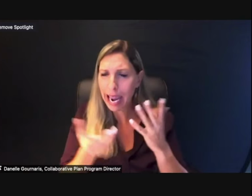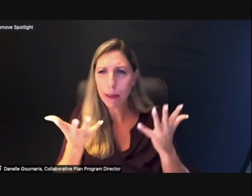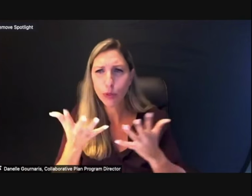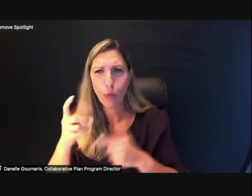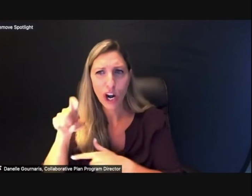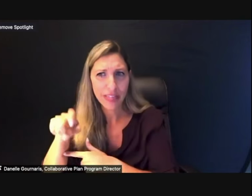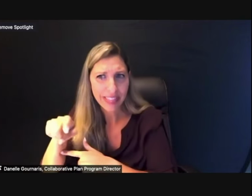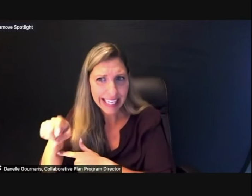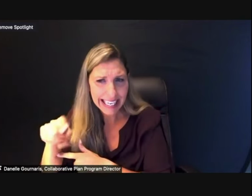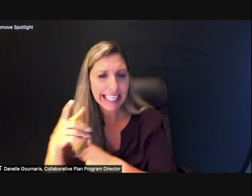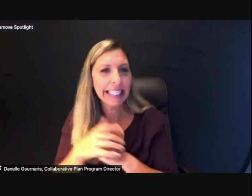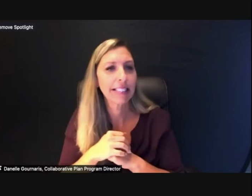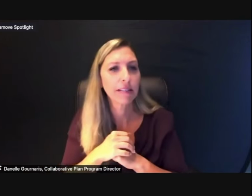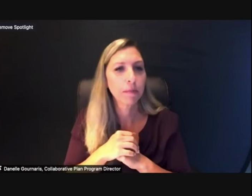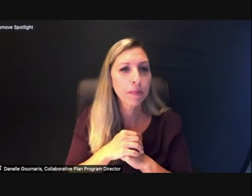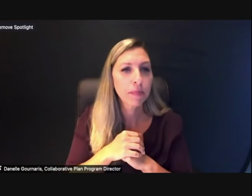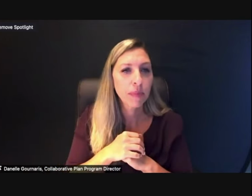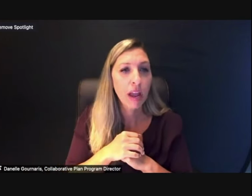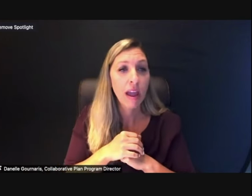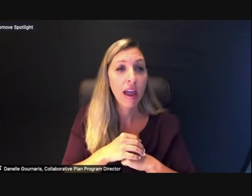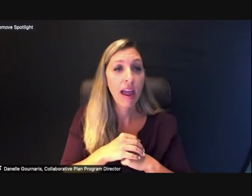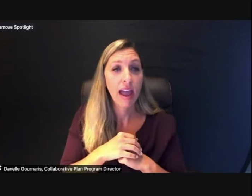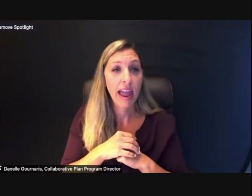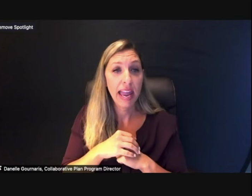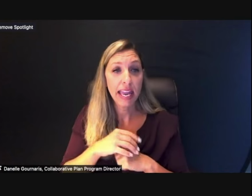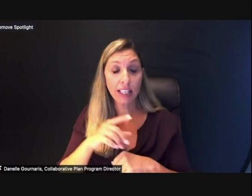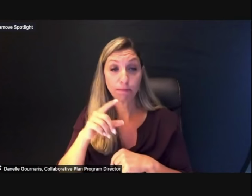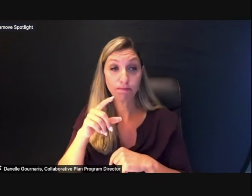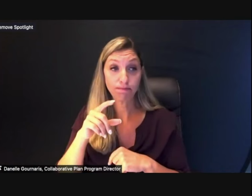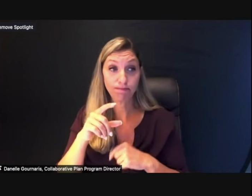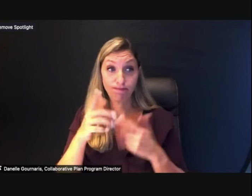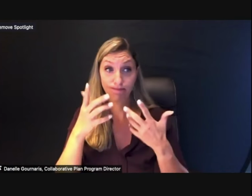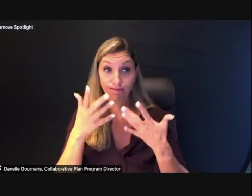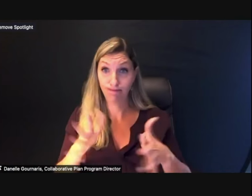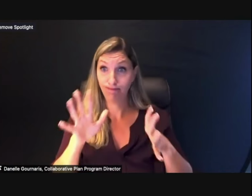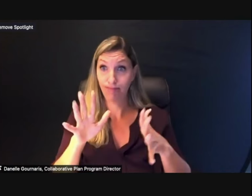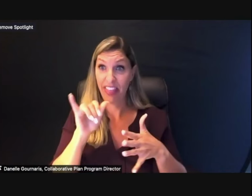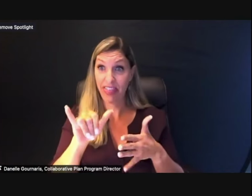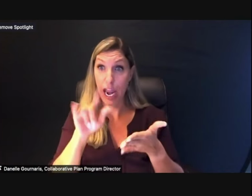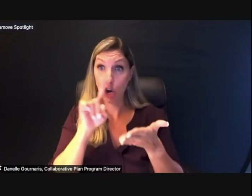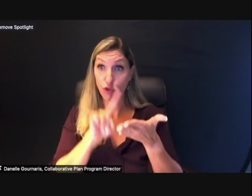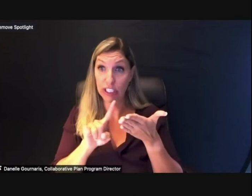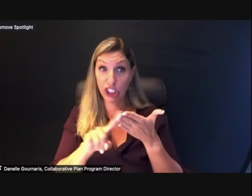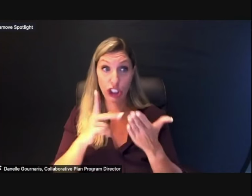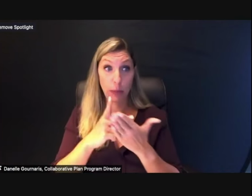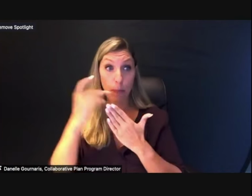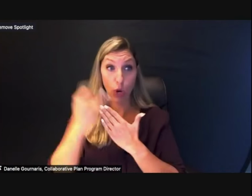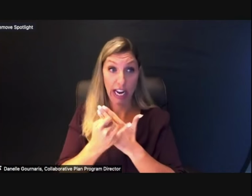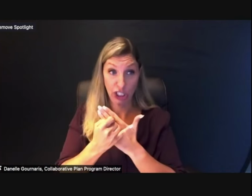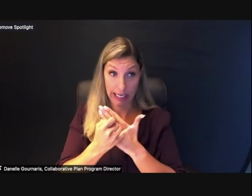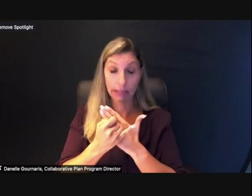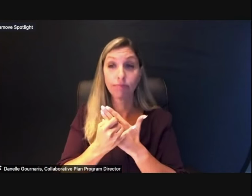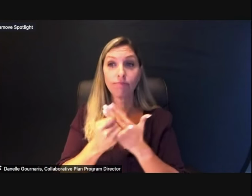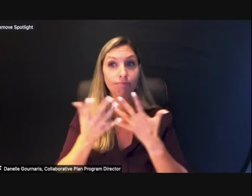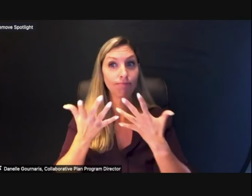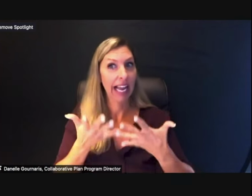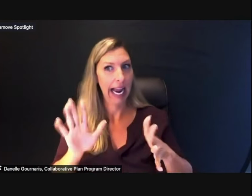and identify gaps and needs. The research project is complete and